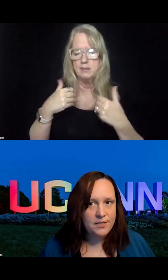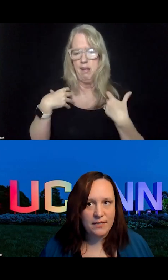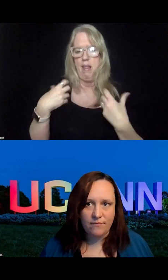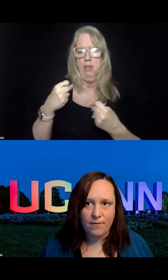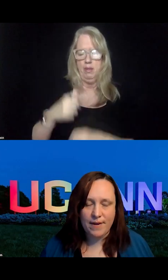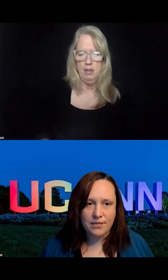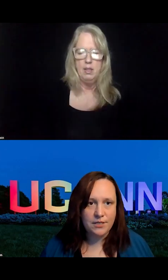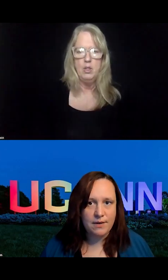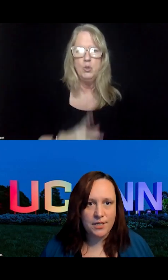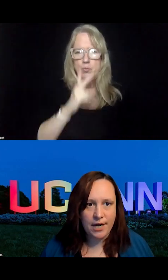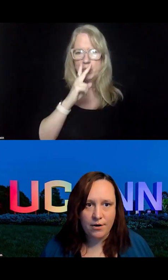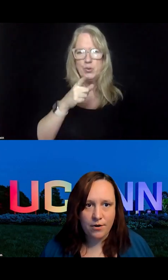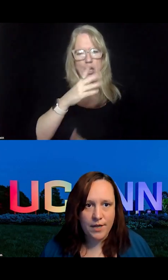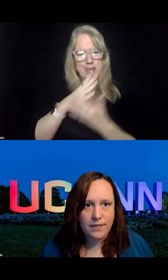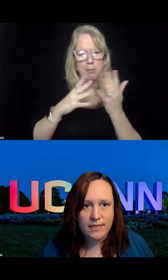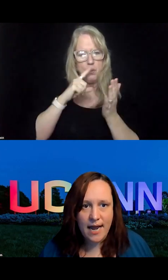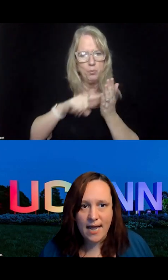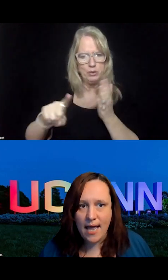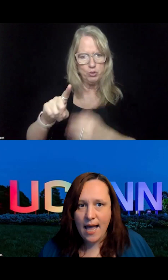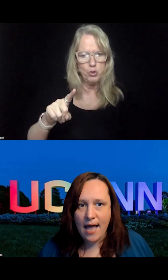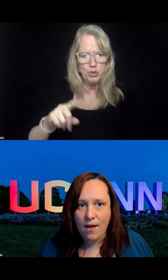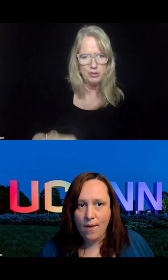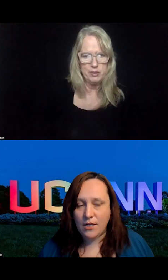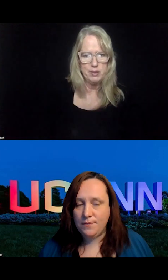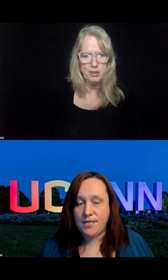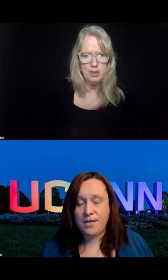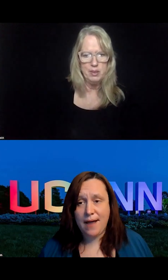YOU SAW THE RESEARCH THAT WAS SHARED EARLIER TODAY HOW LGBTQ